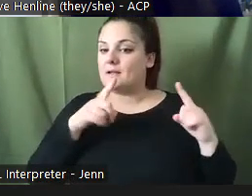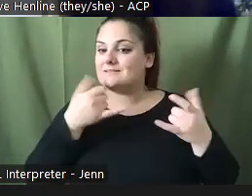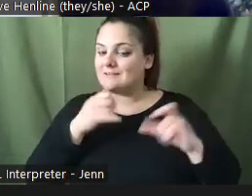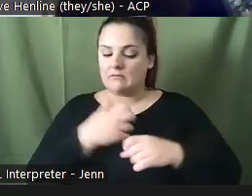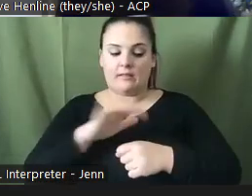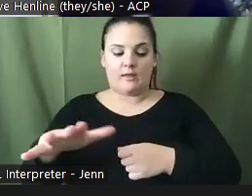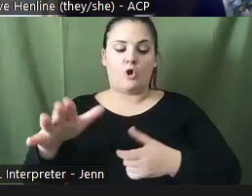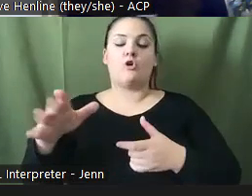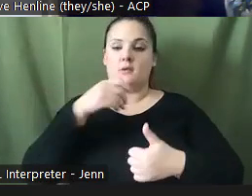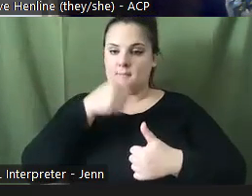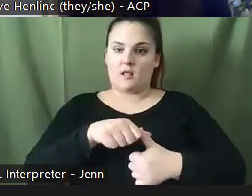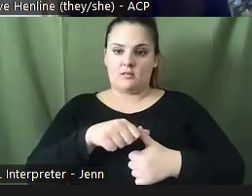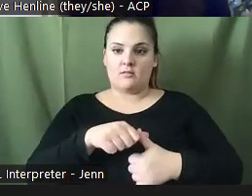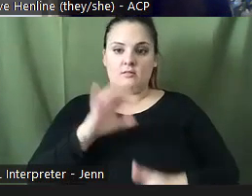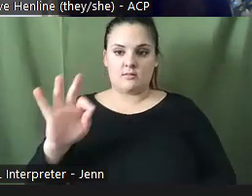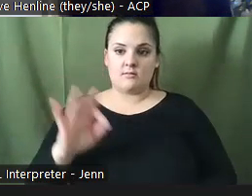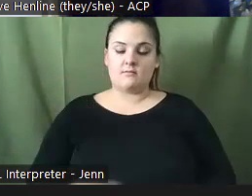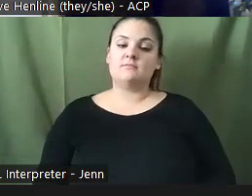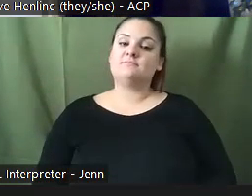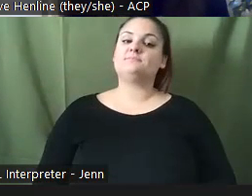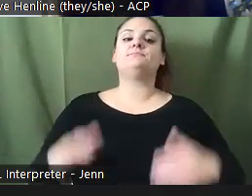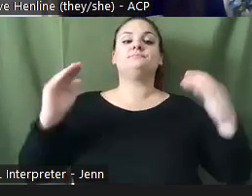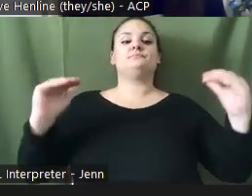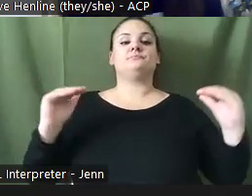So how do participants find application assistants?